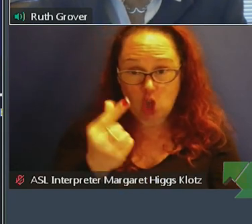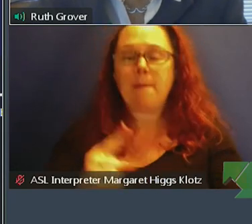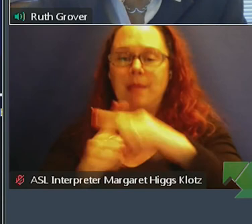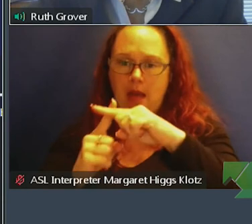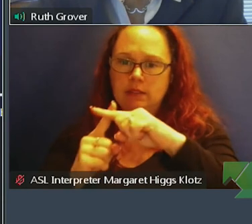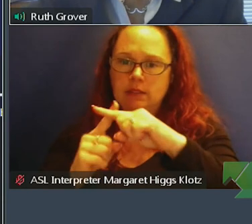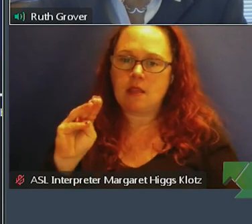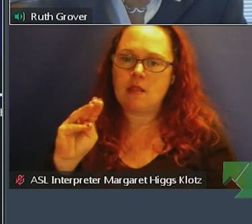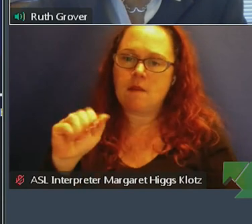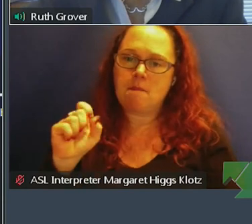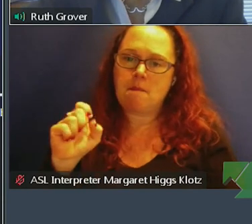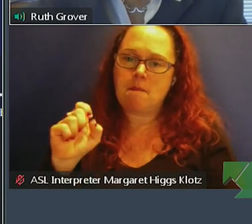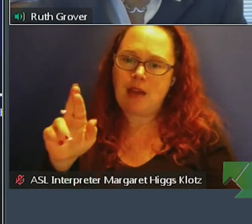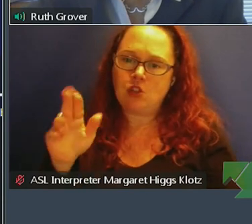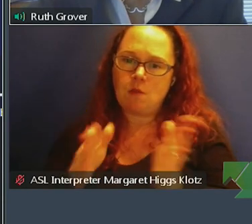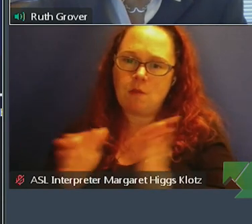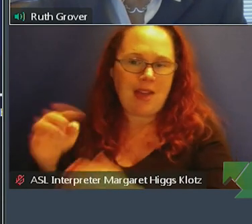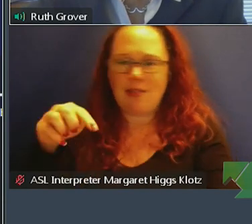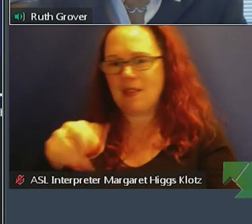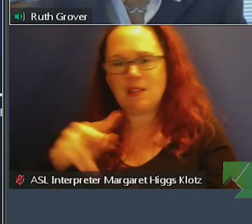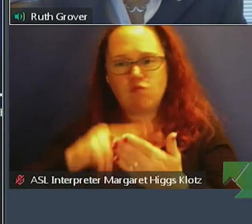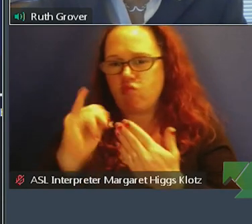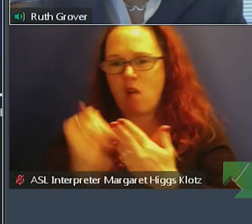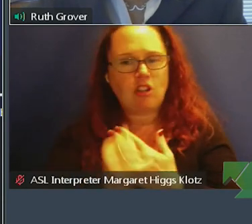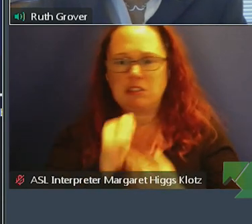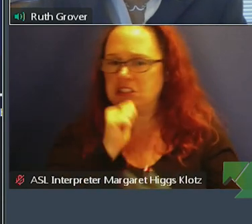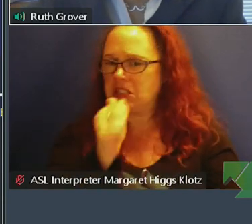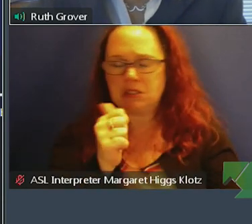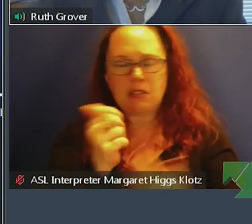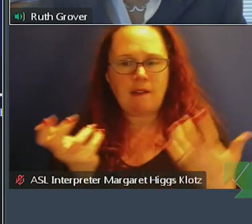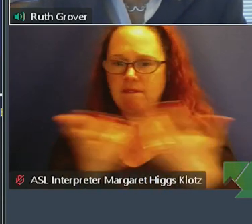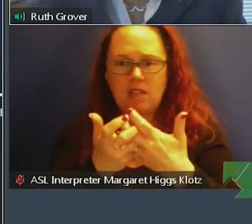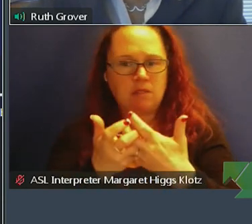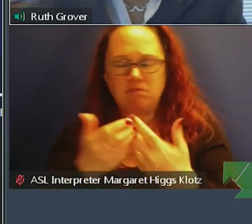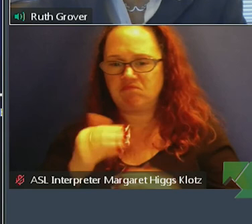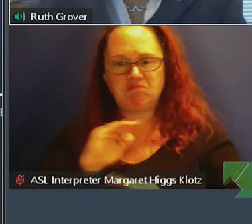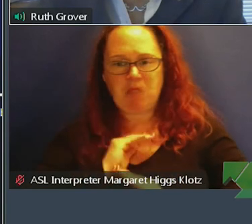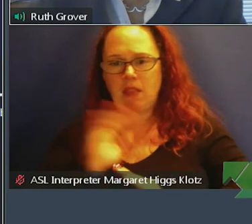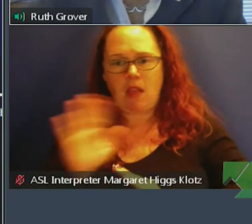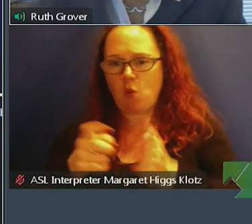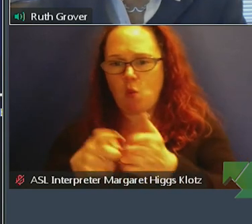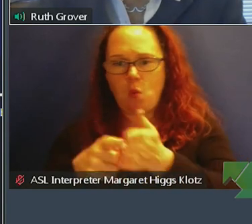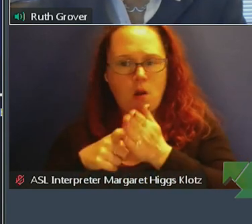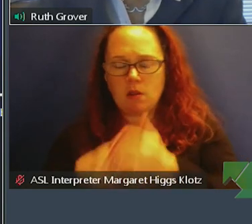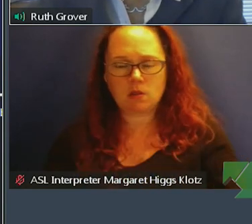The project does not meet these requirements. Additionally, we find that the project is inconsistent with the